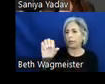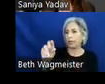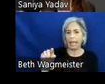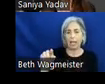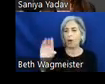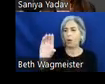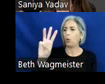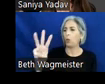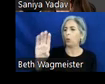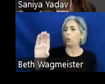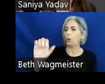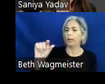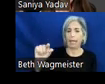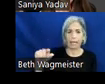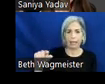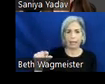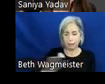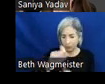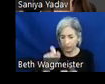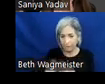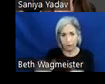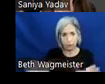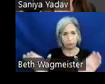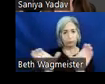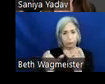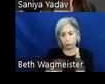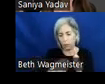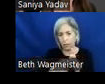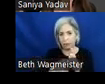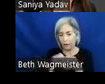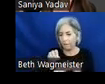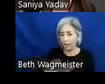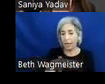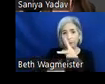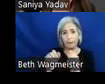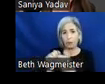specific criterias, directly affect People with Disabilities and the personas we have created.